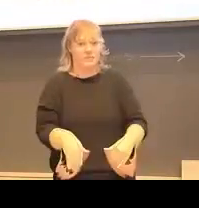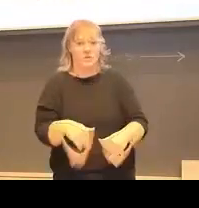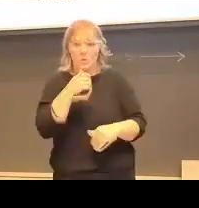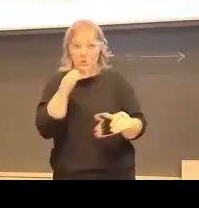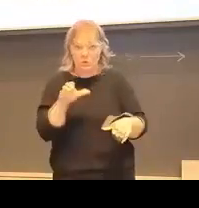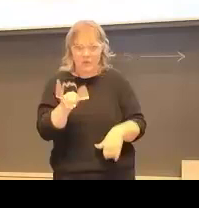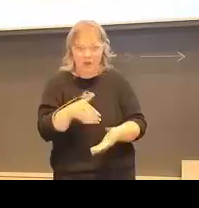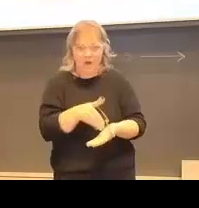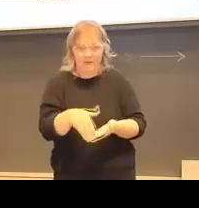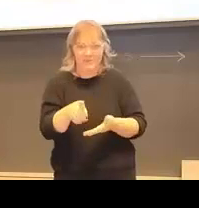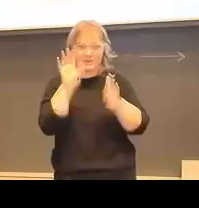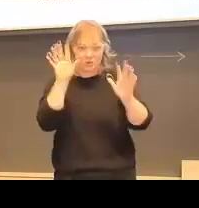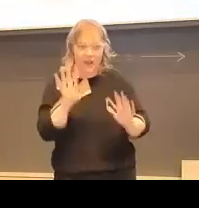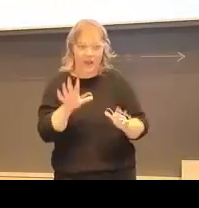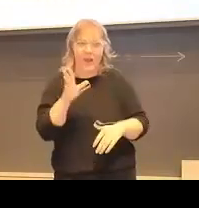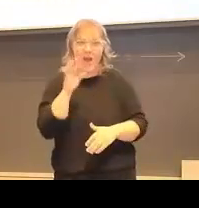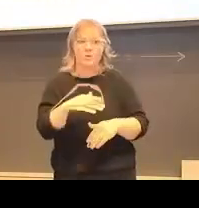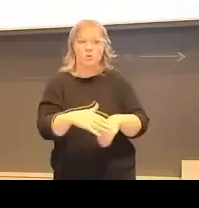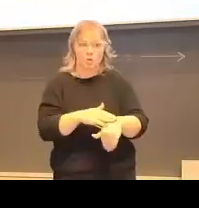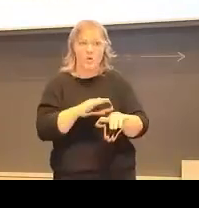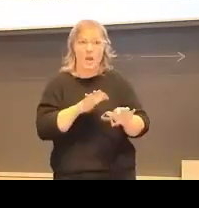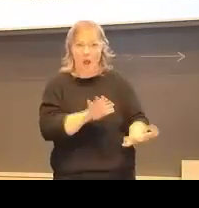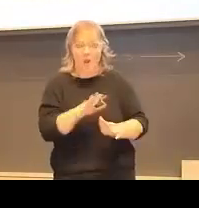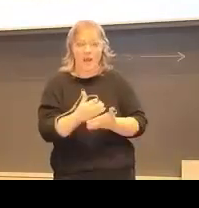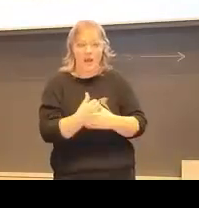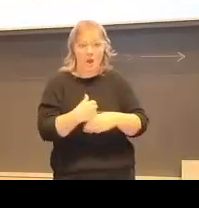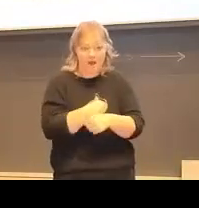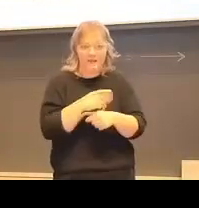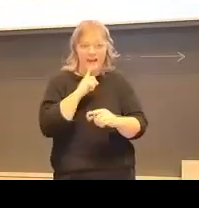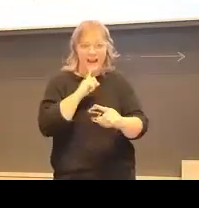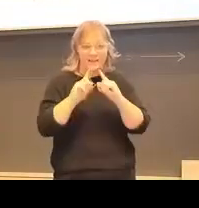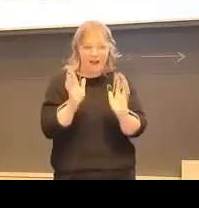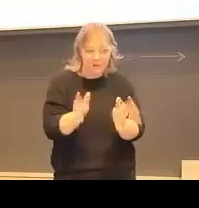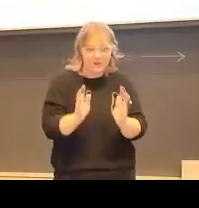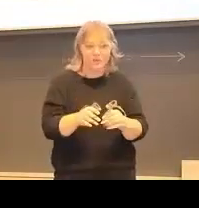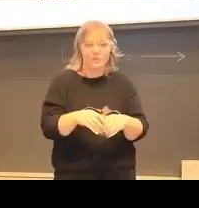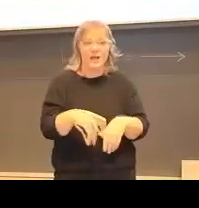that but this is great I want to slow down grab a coffee and have a conversation I think residents